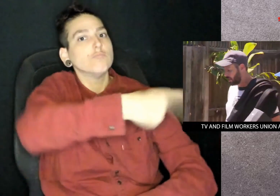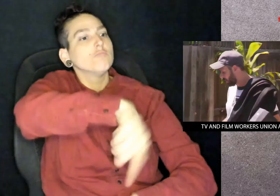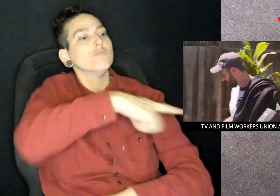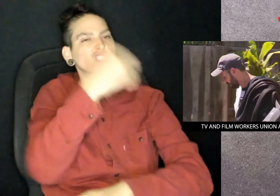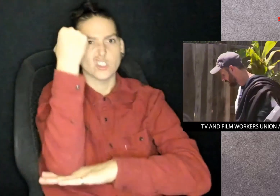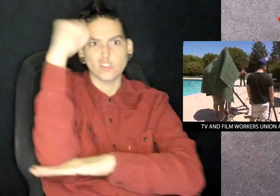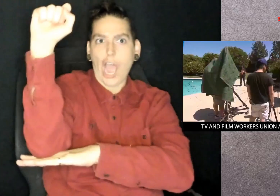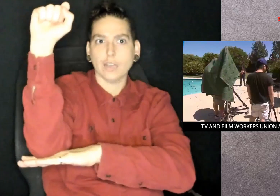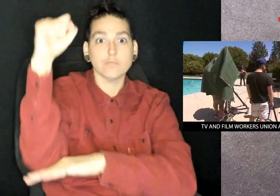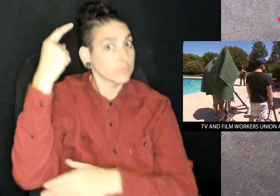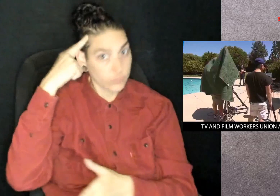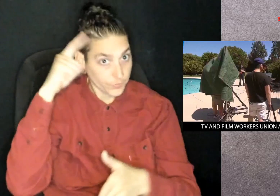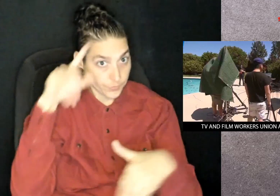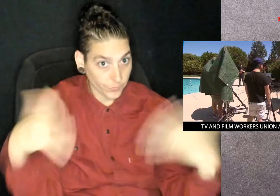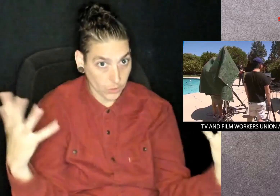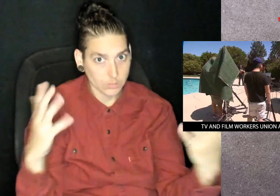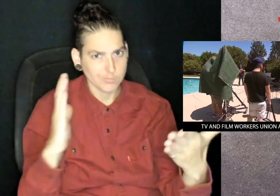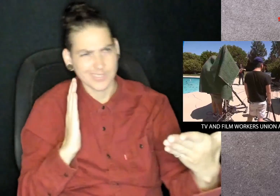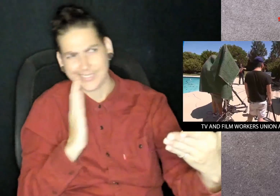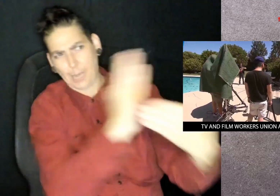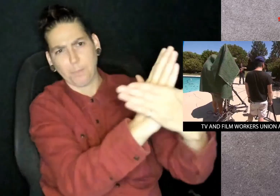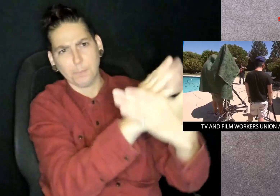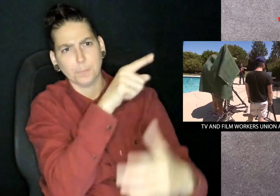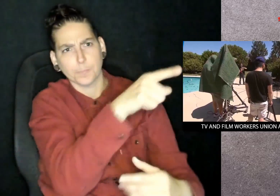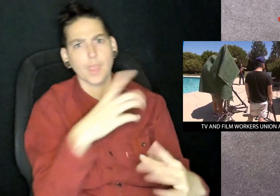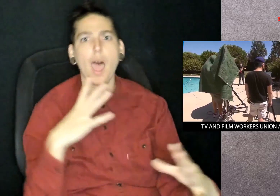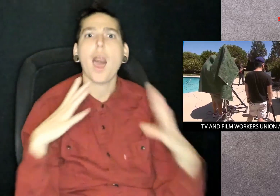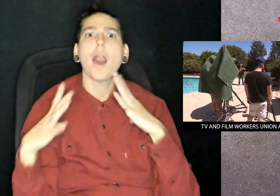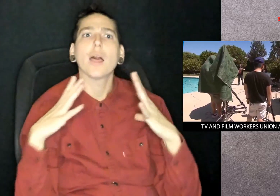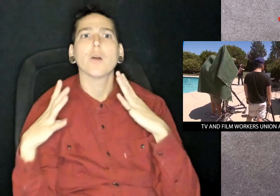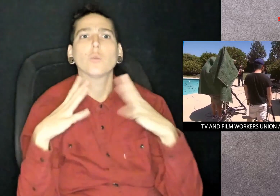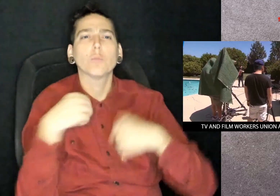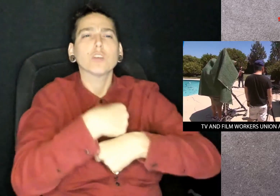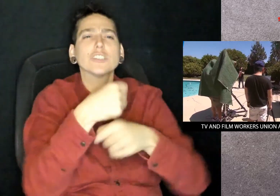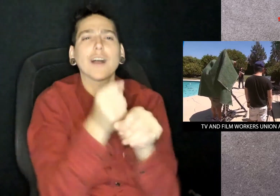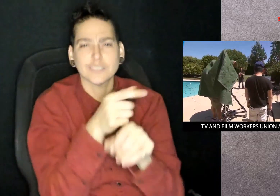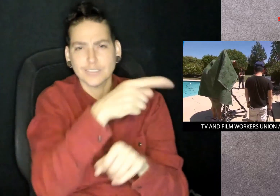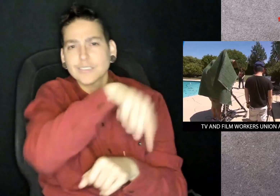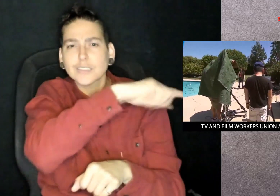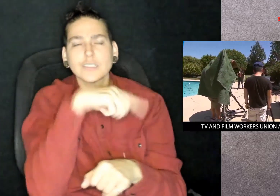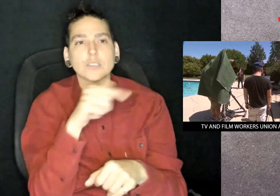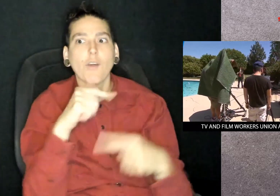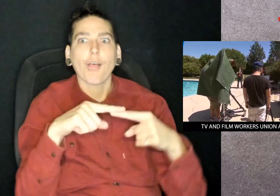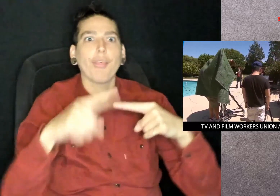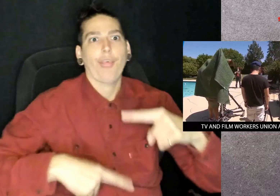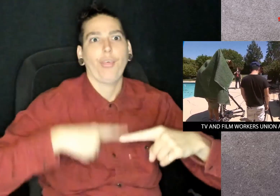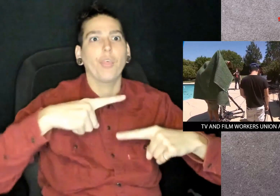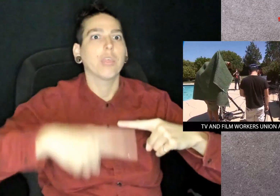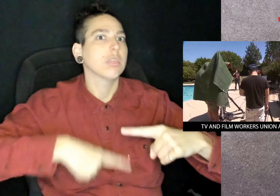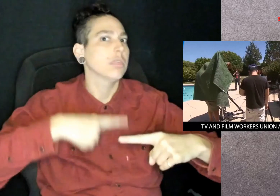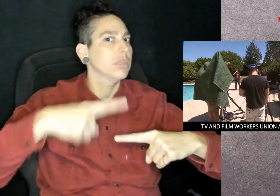approved to authorize a strike that would stop Hollywood productions for an indefinite period